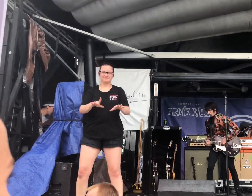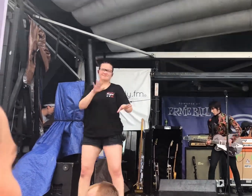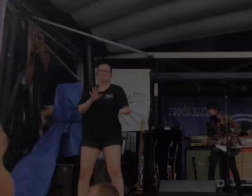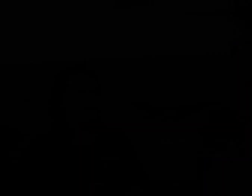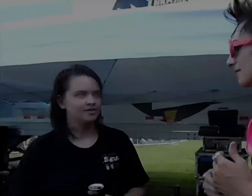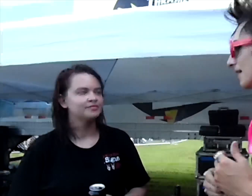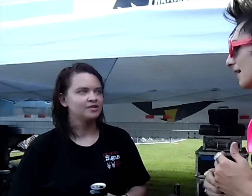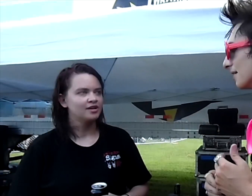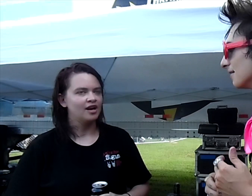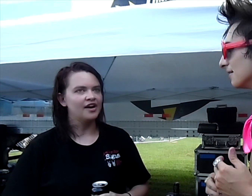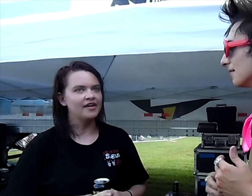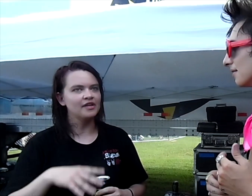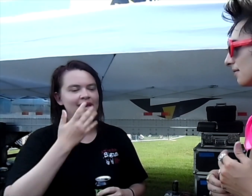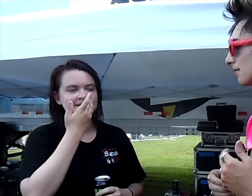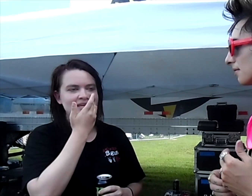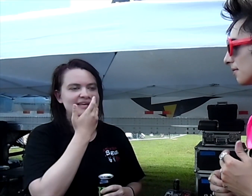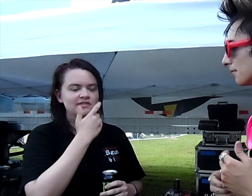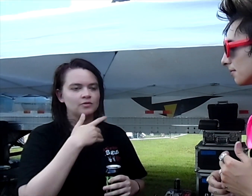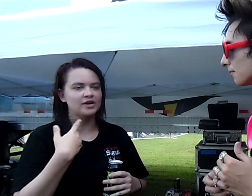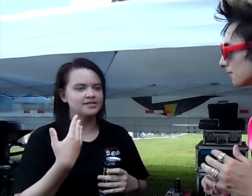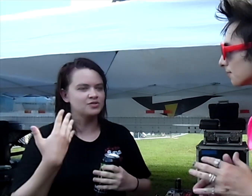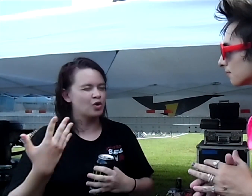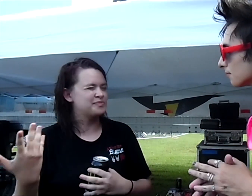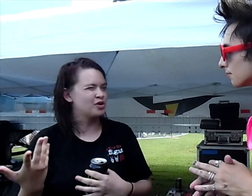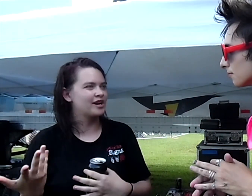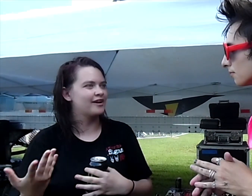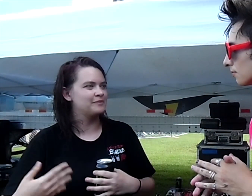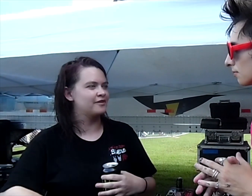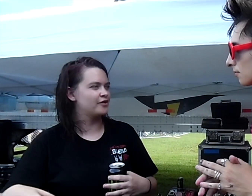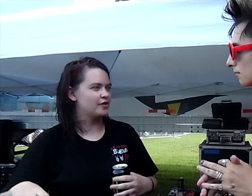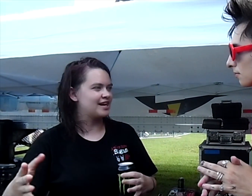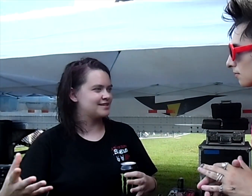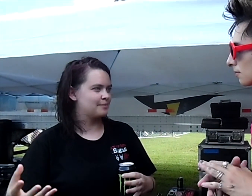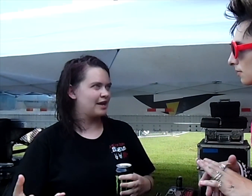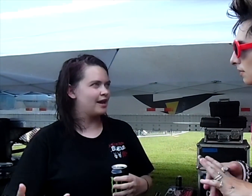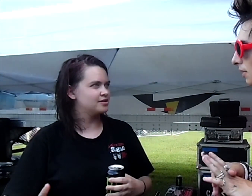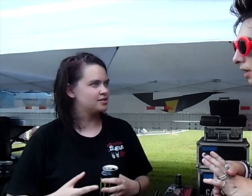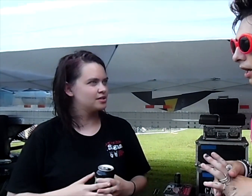Then the last thing is what does Warped Tour kind of mean for you guys as a band?